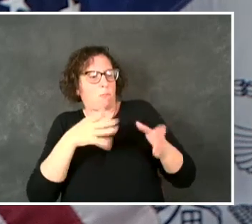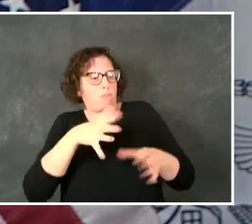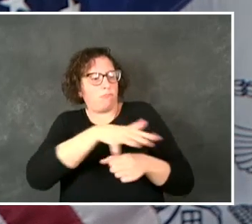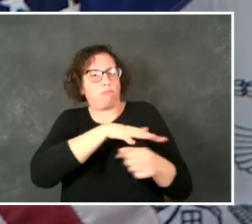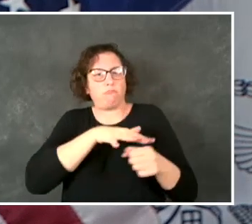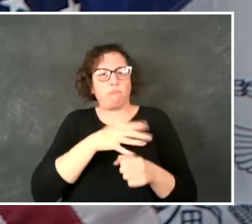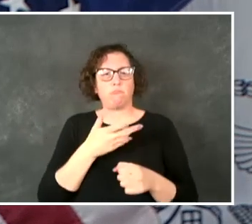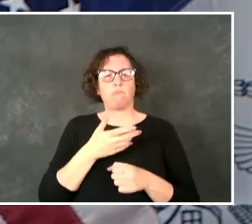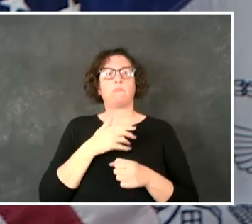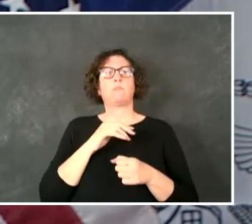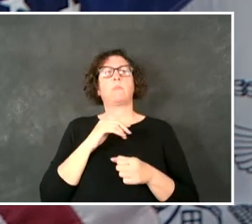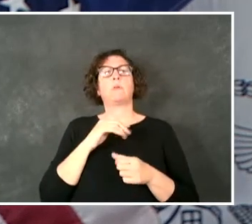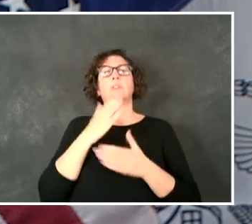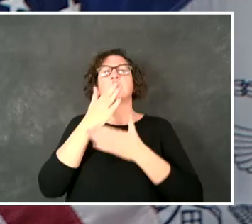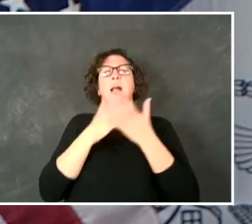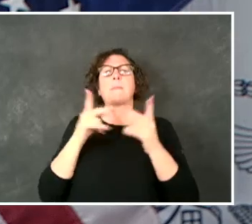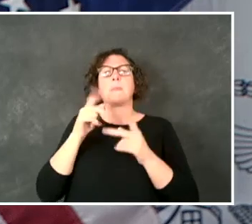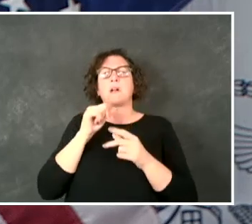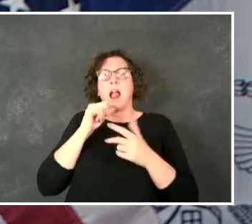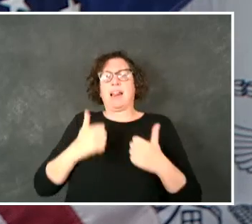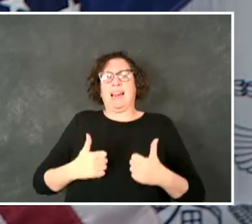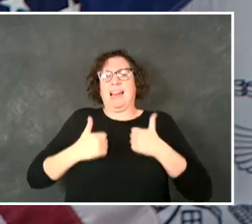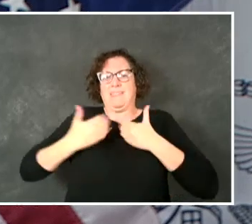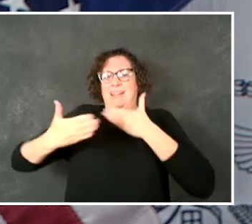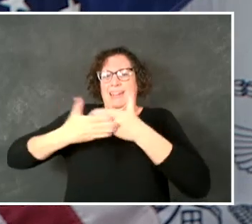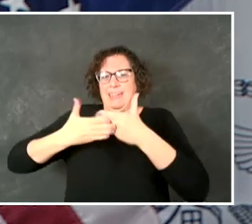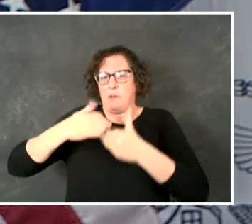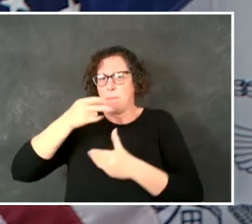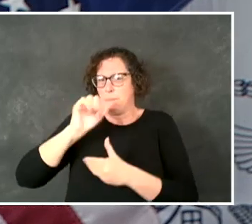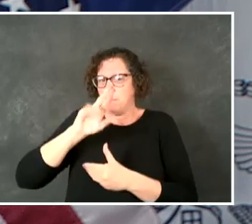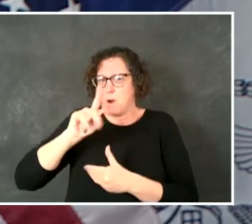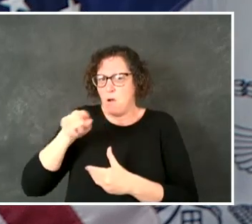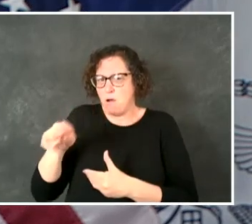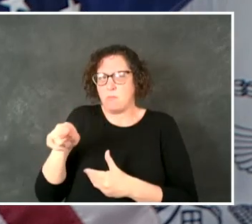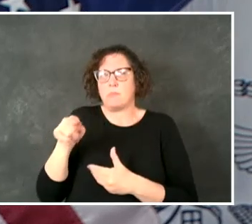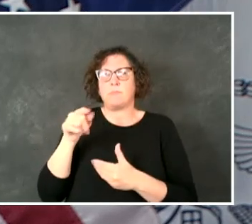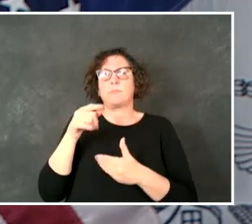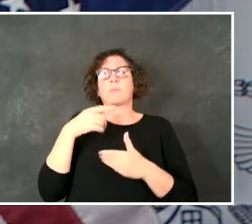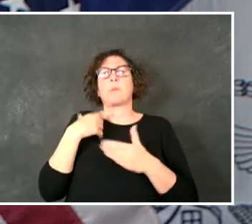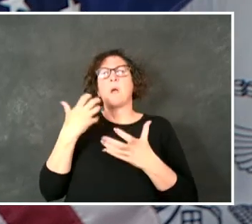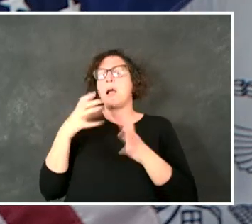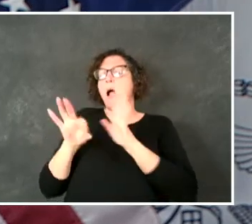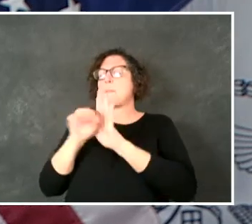WHY NOT FOCUS IN PLACES WHERE PEOPLMIE GHT NO T VHAE MEIMDIEAT ACCESS TO GREEN SPACE OR A PLACE